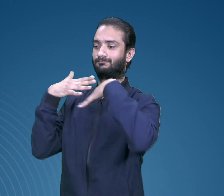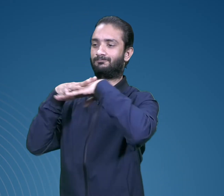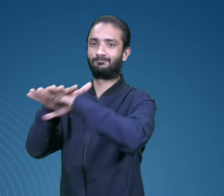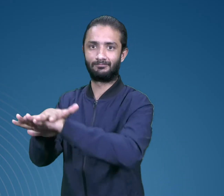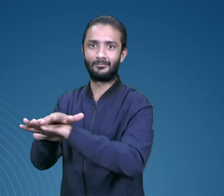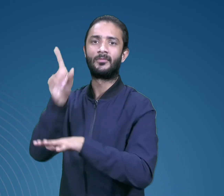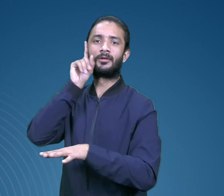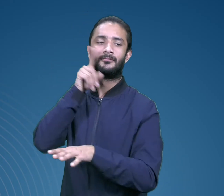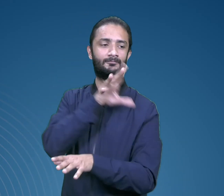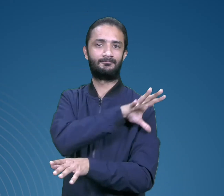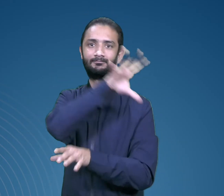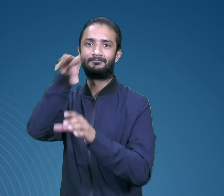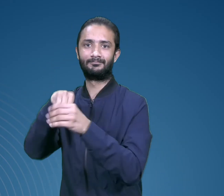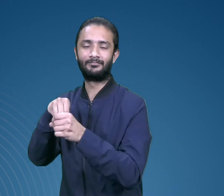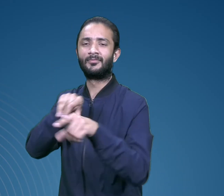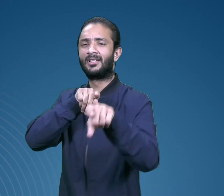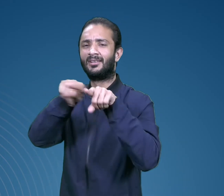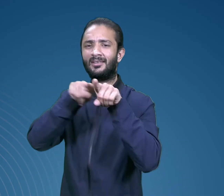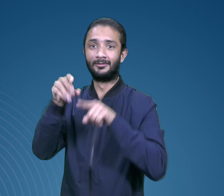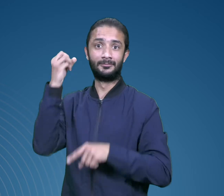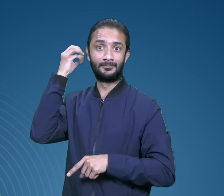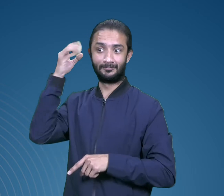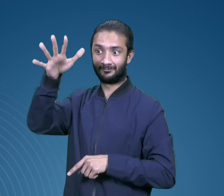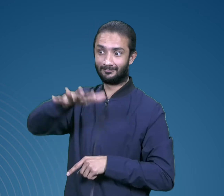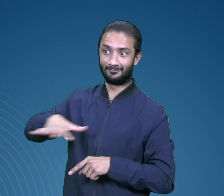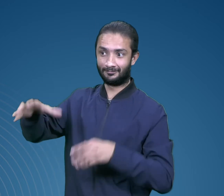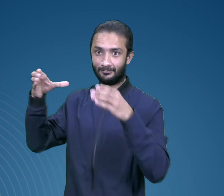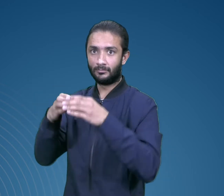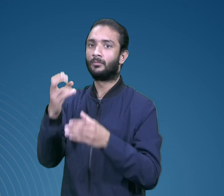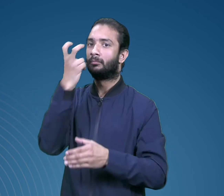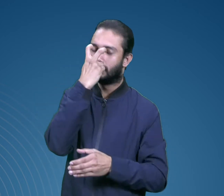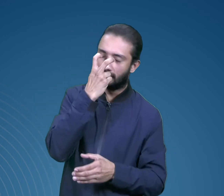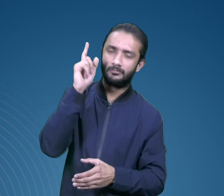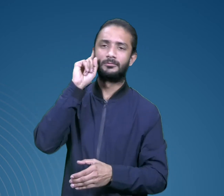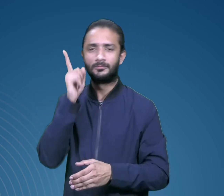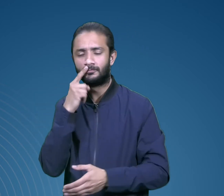The current scenario in schools following inclusive education is teaching deaf students